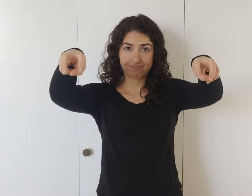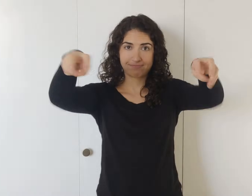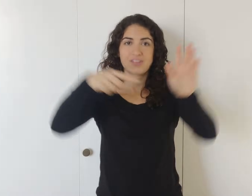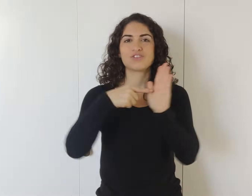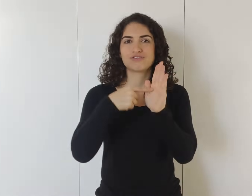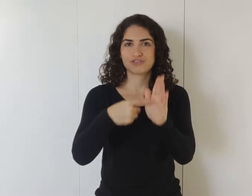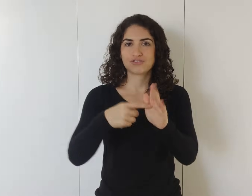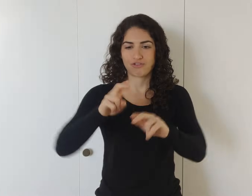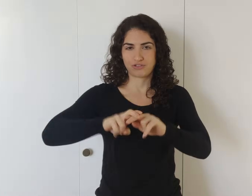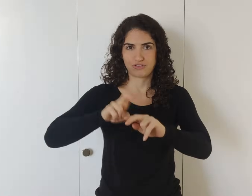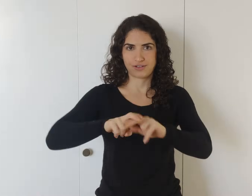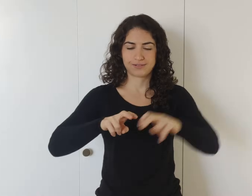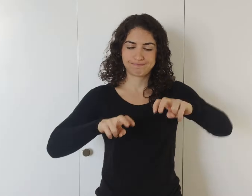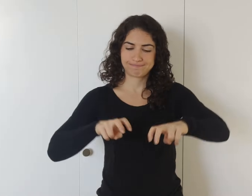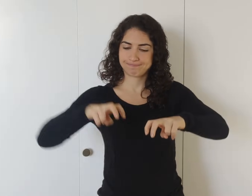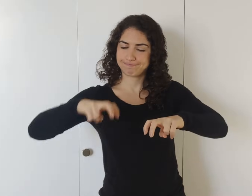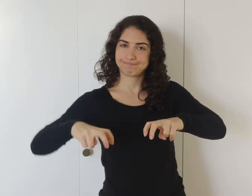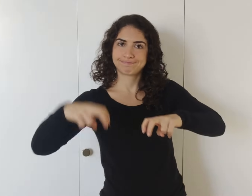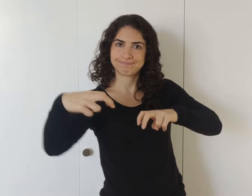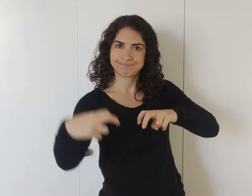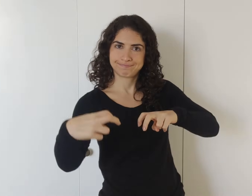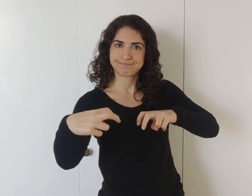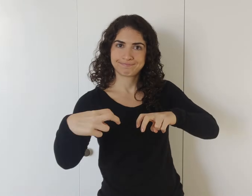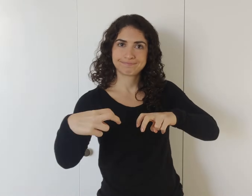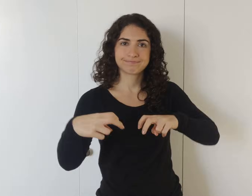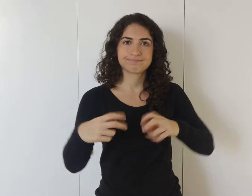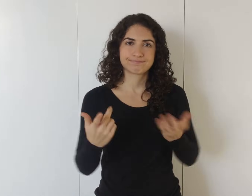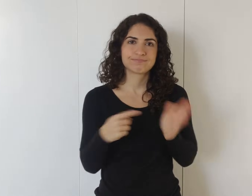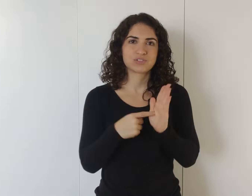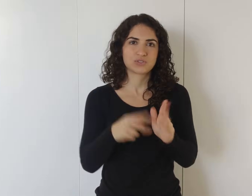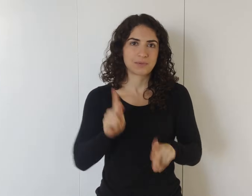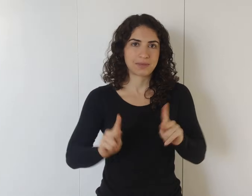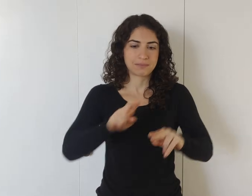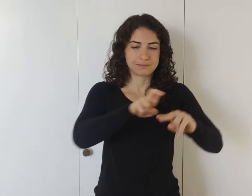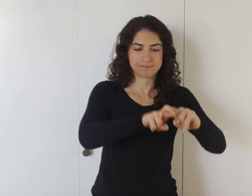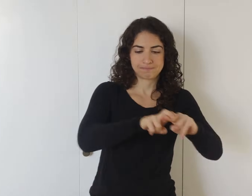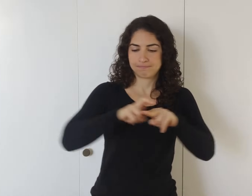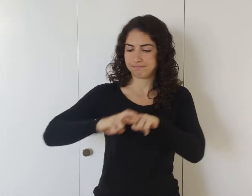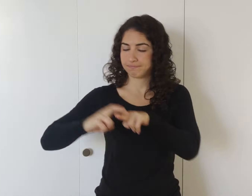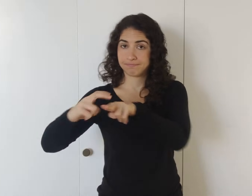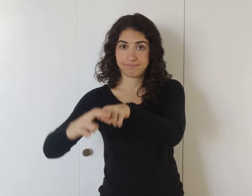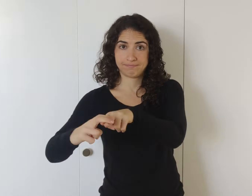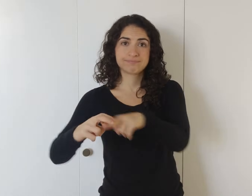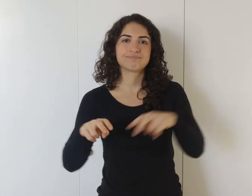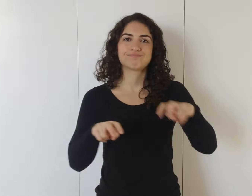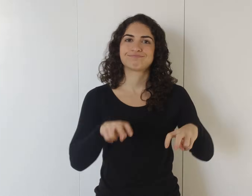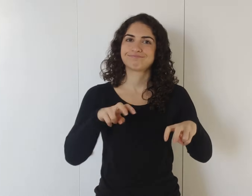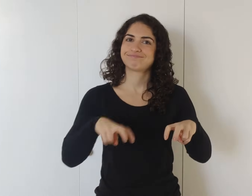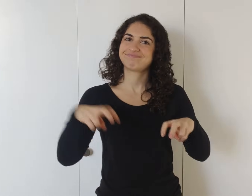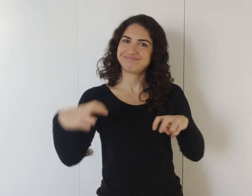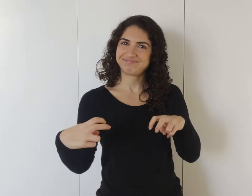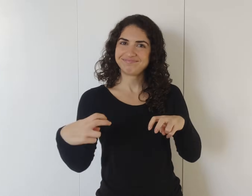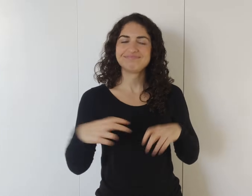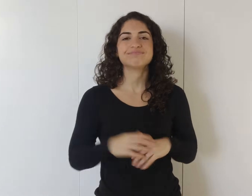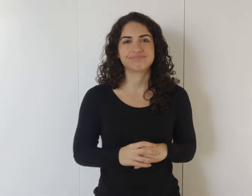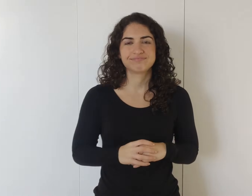use the bent "2" to show where. Show people sitting in different seats.